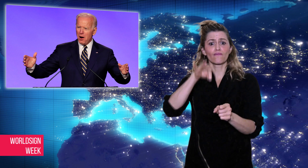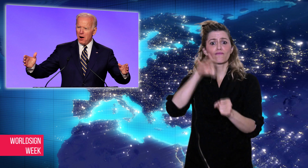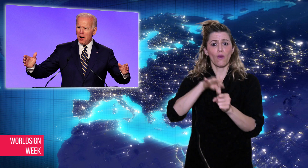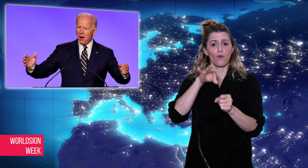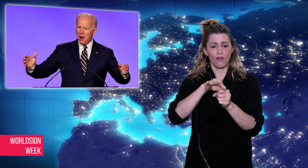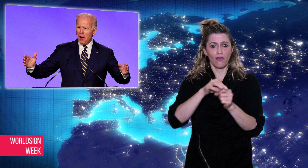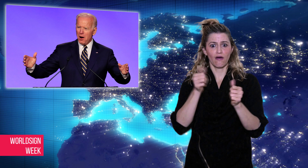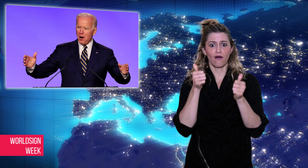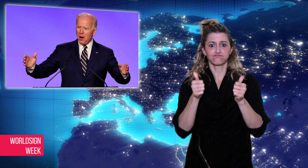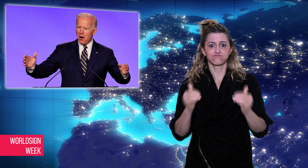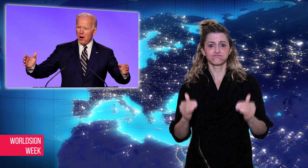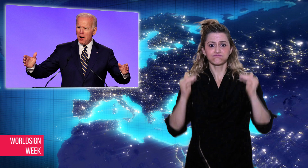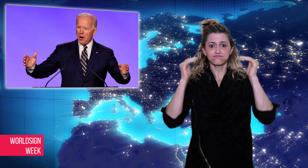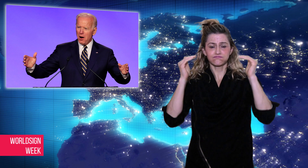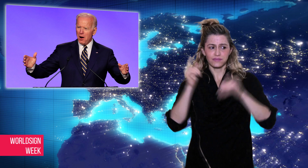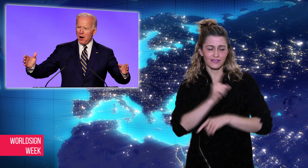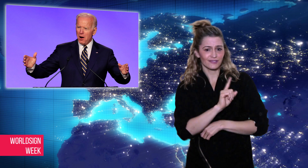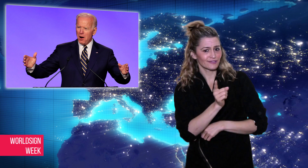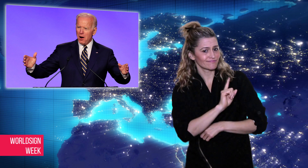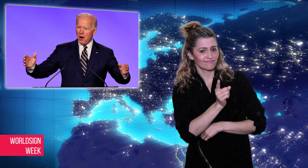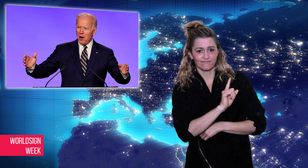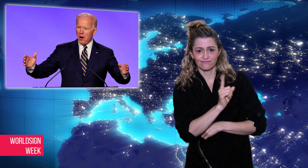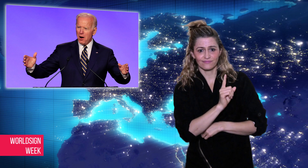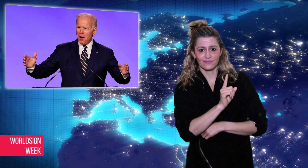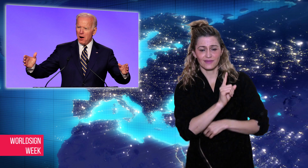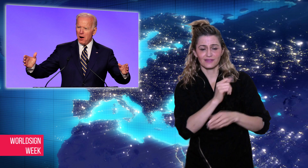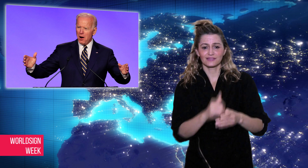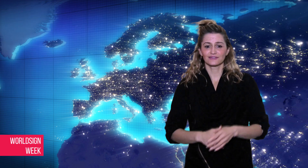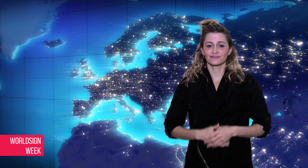reelection chances.